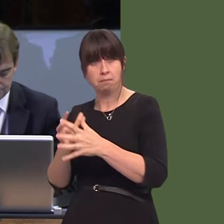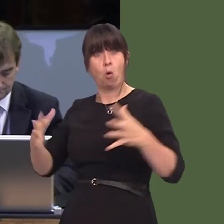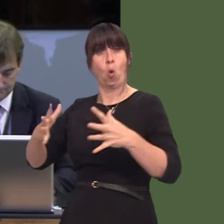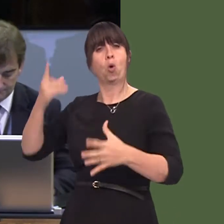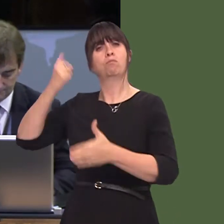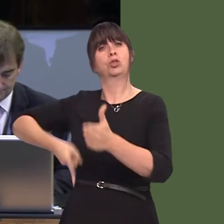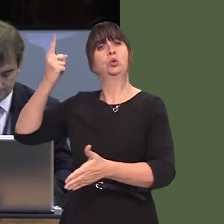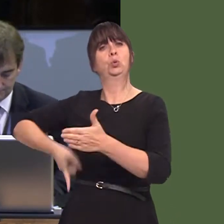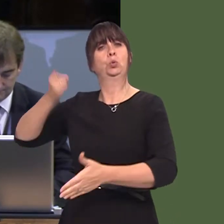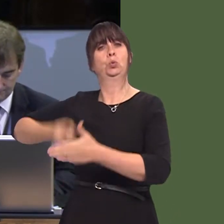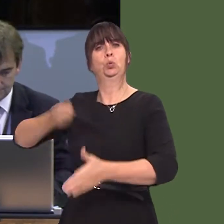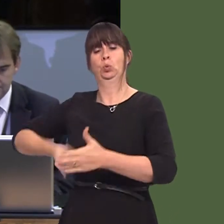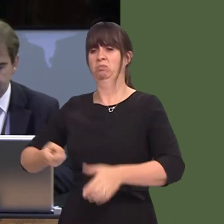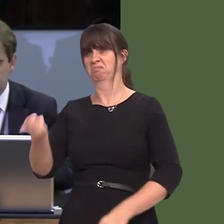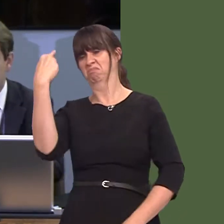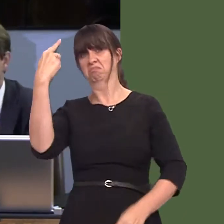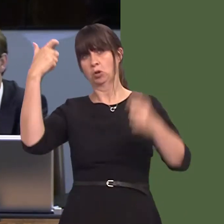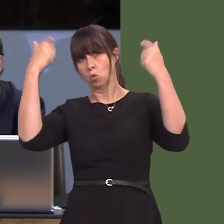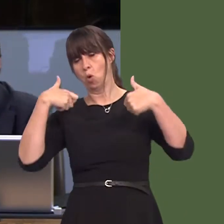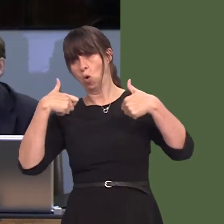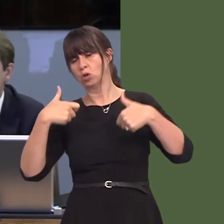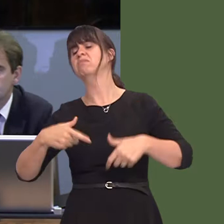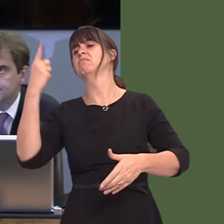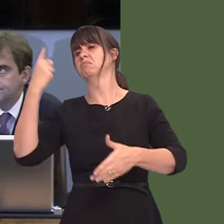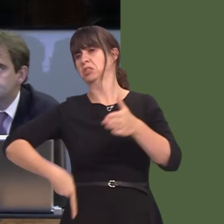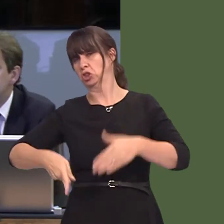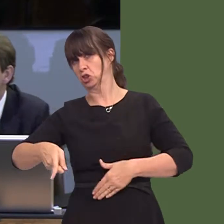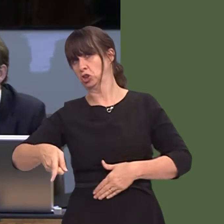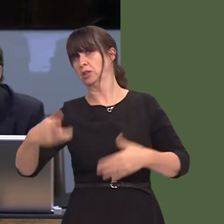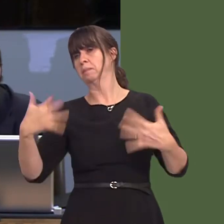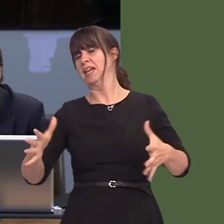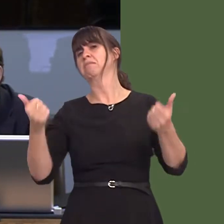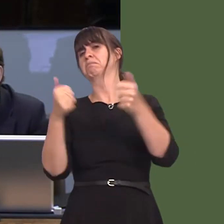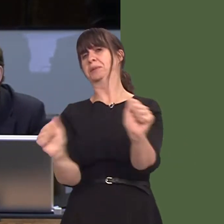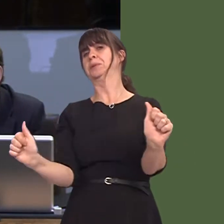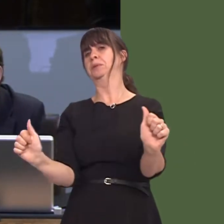here in Wales, where people were taken to the courts and successful prosecutions were achieved.